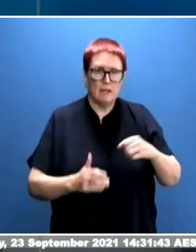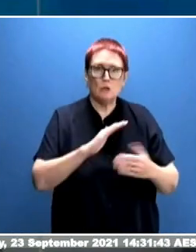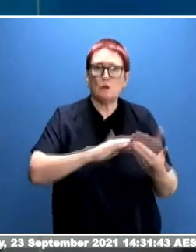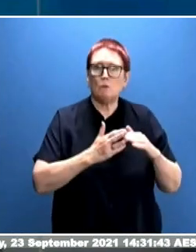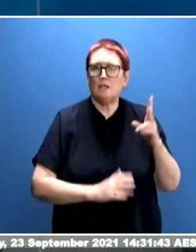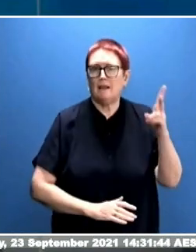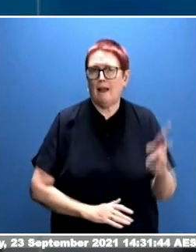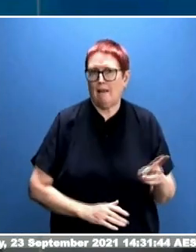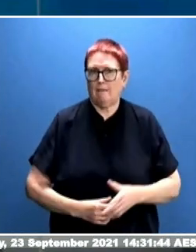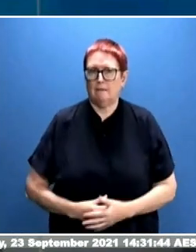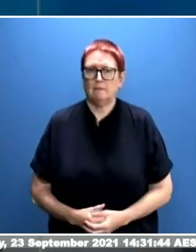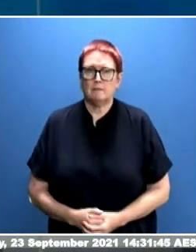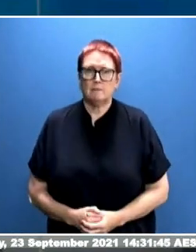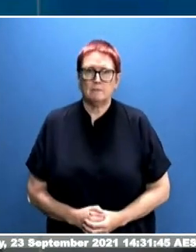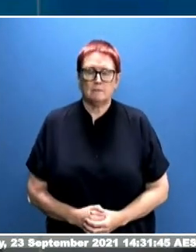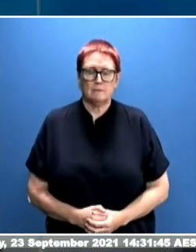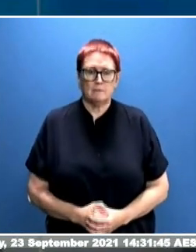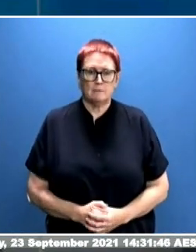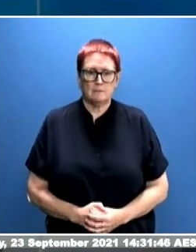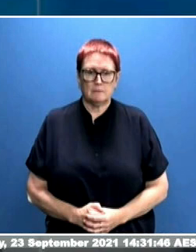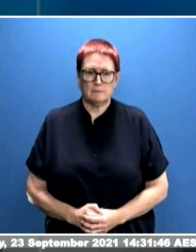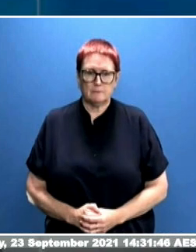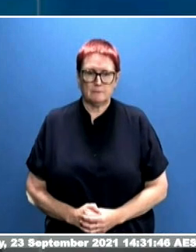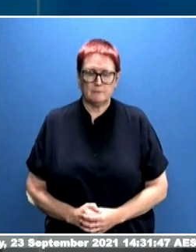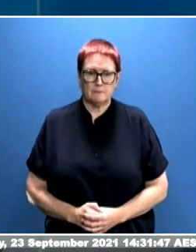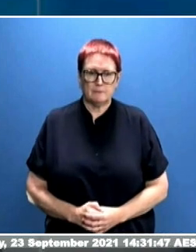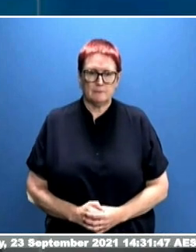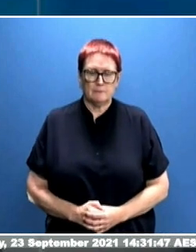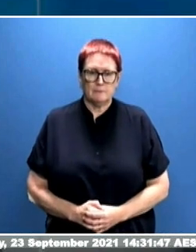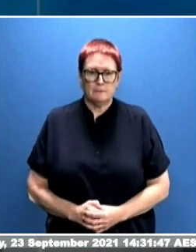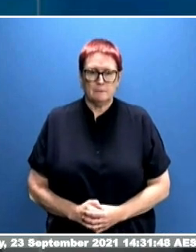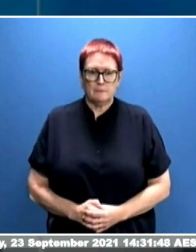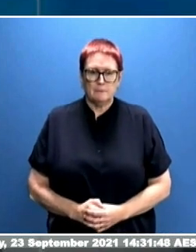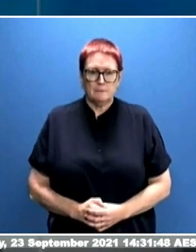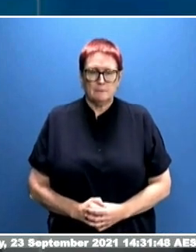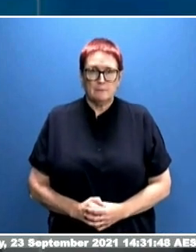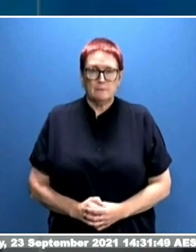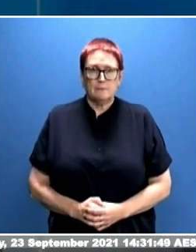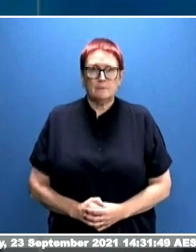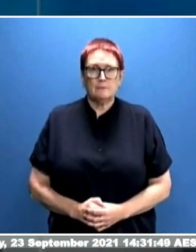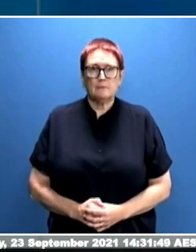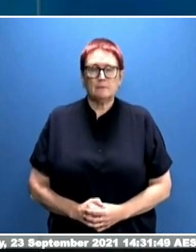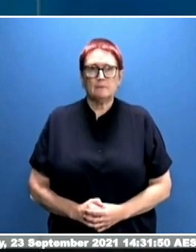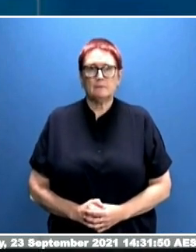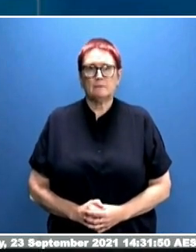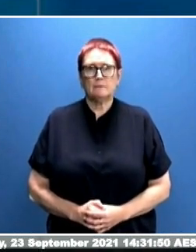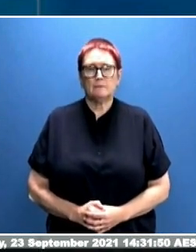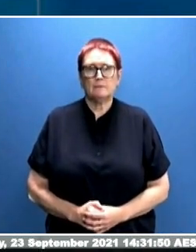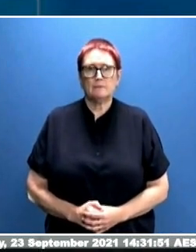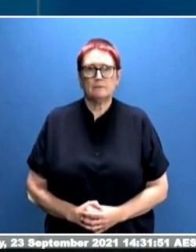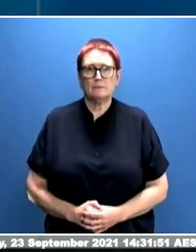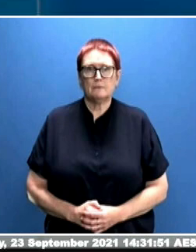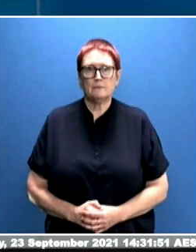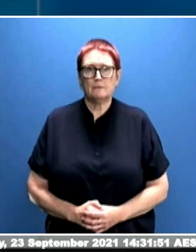Now, there's always differences between the model that's been employed in Northern